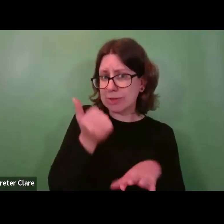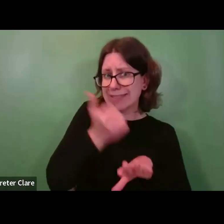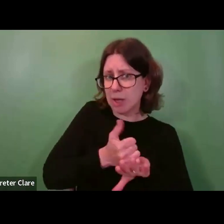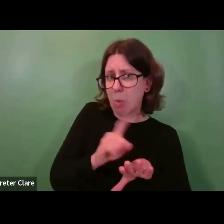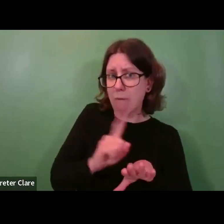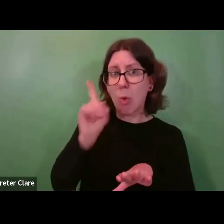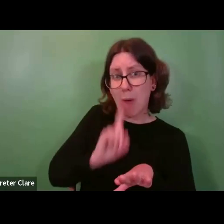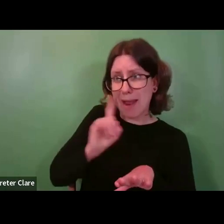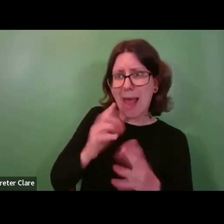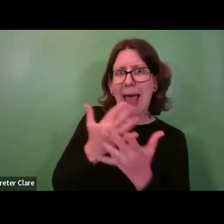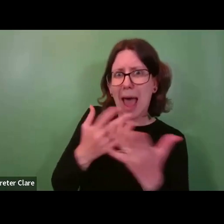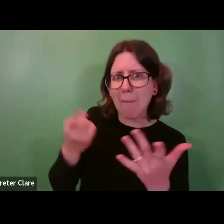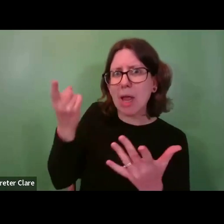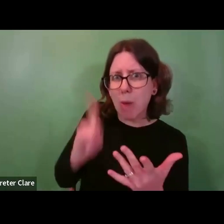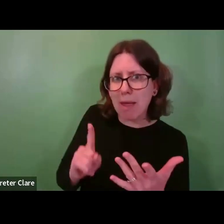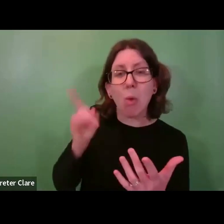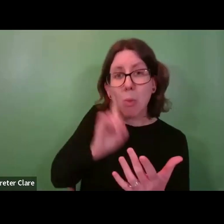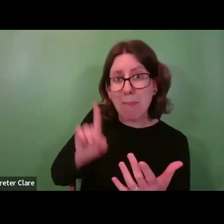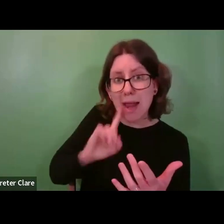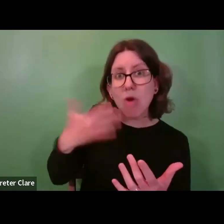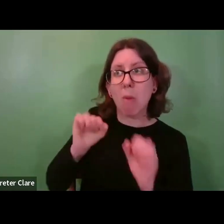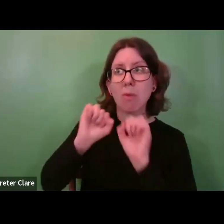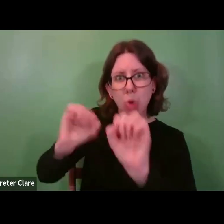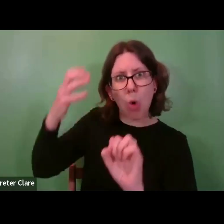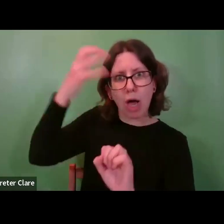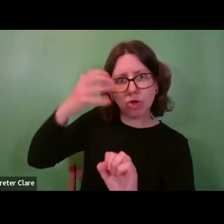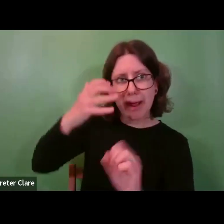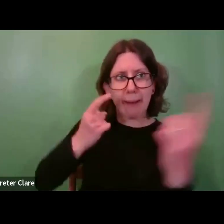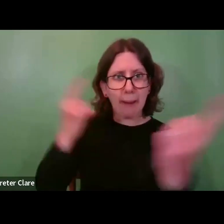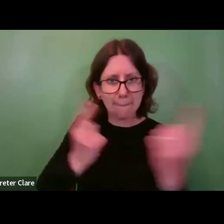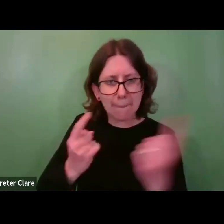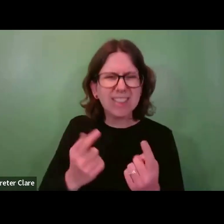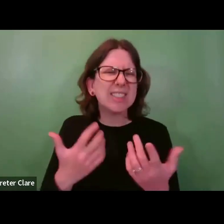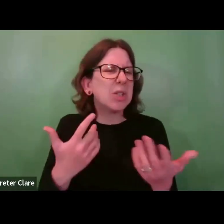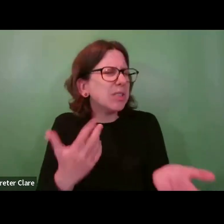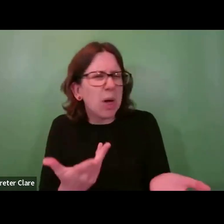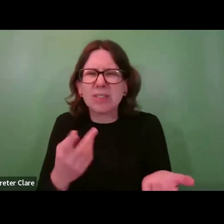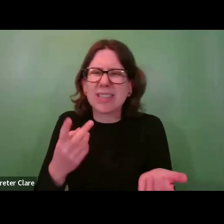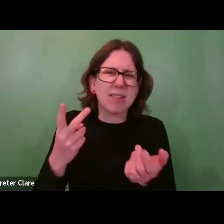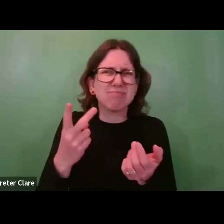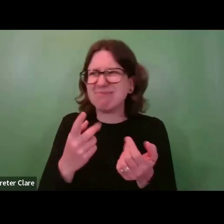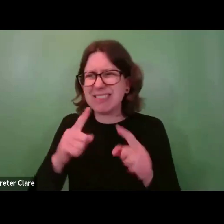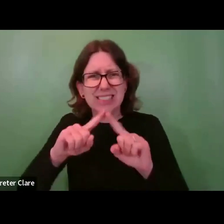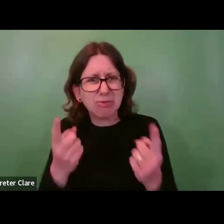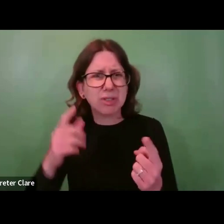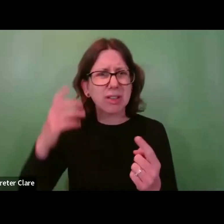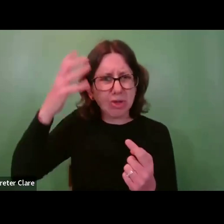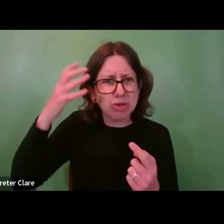back to World Archery with some evidence that said there were two in the Netherlands and three in Britain, and the secretary general said, "Oh, right,